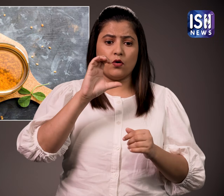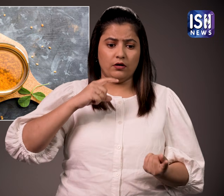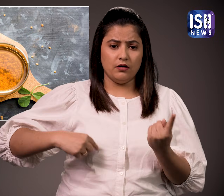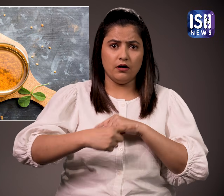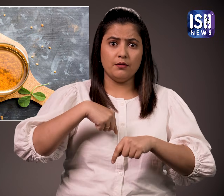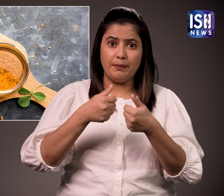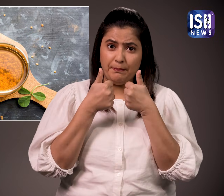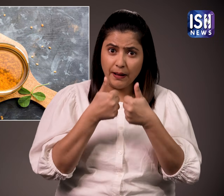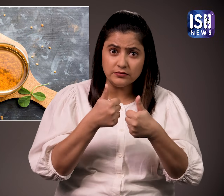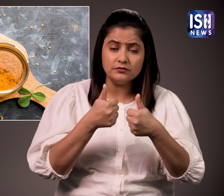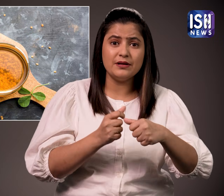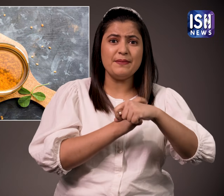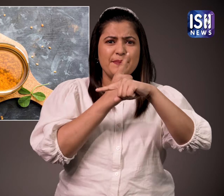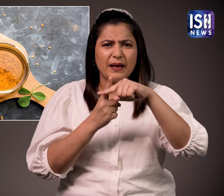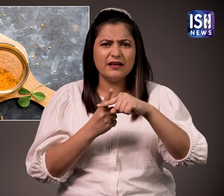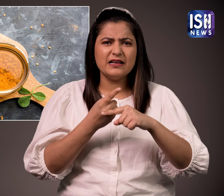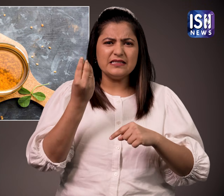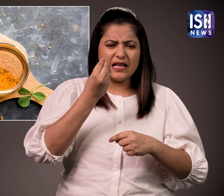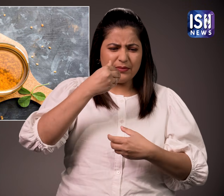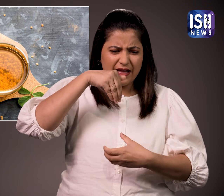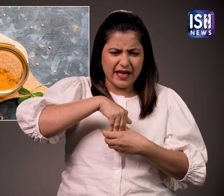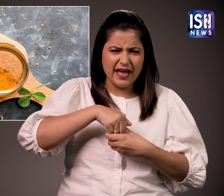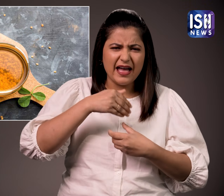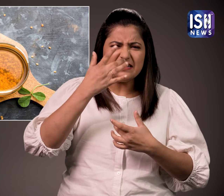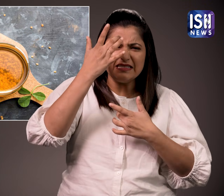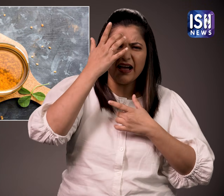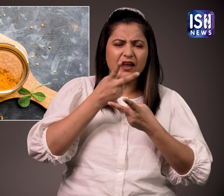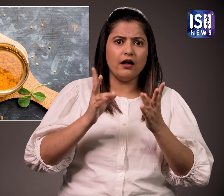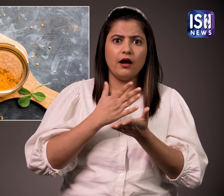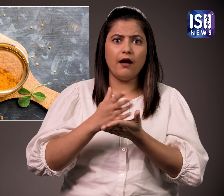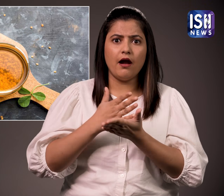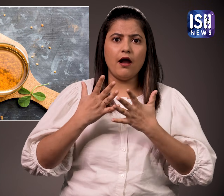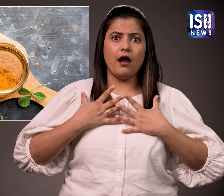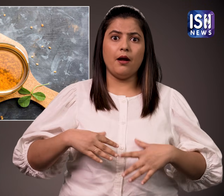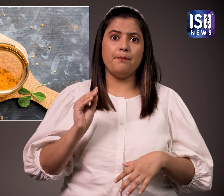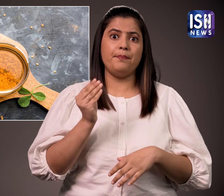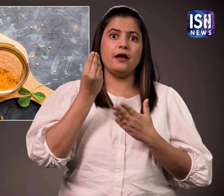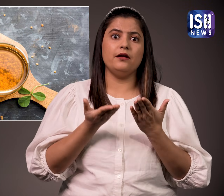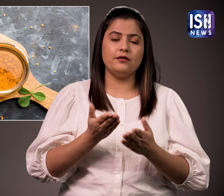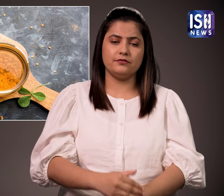managing cholesterol and eradicating any other form of illness.